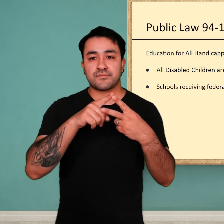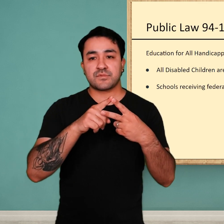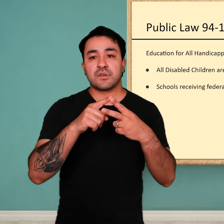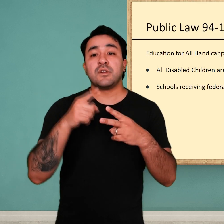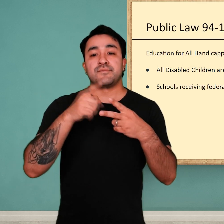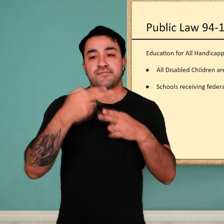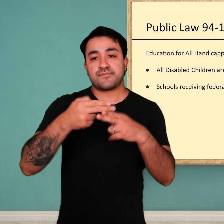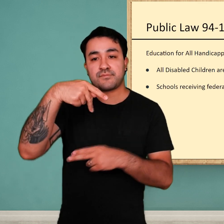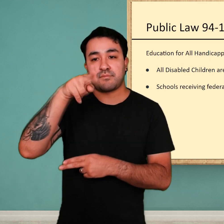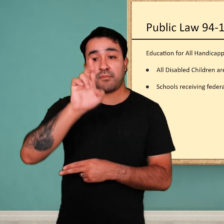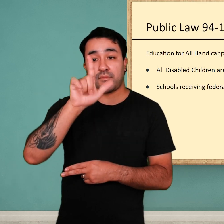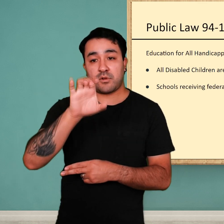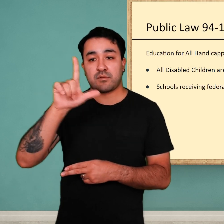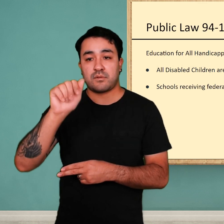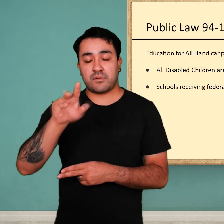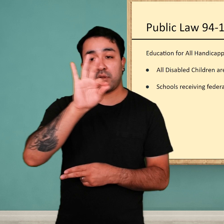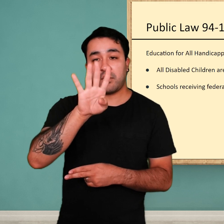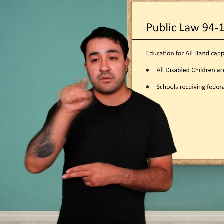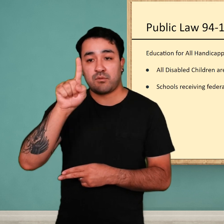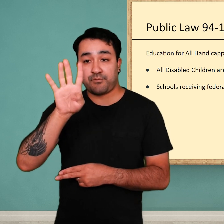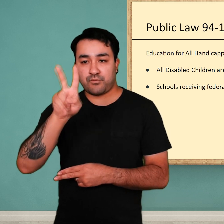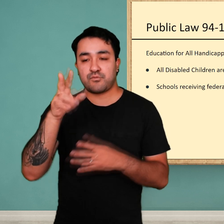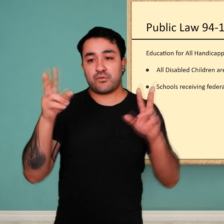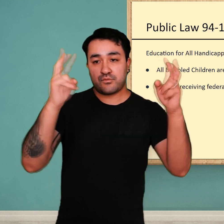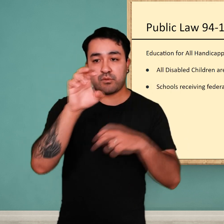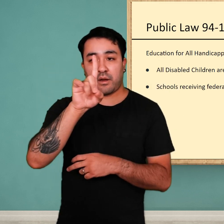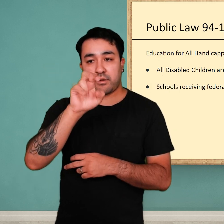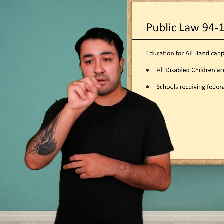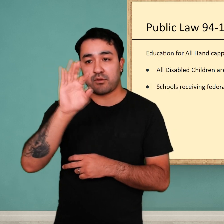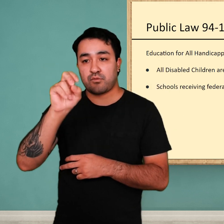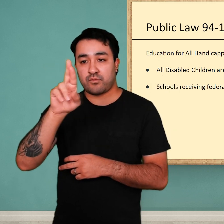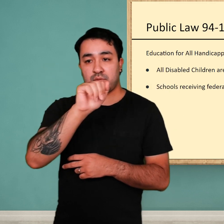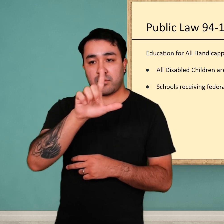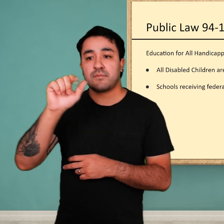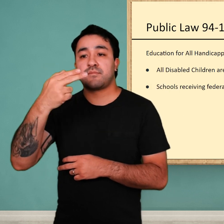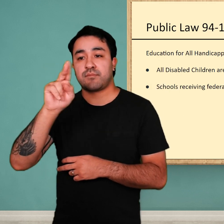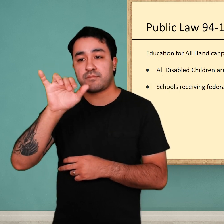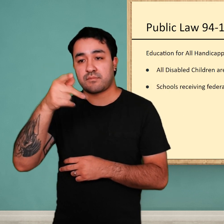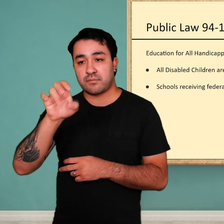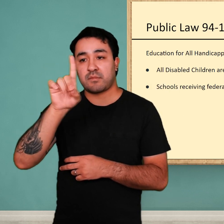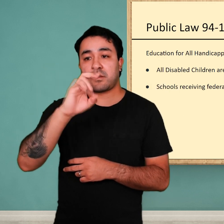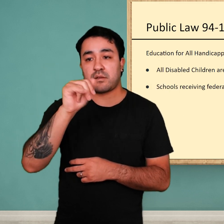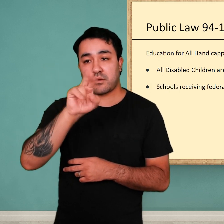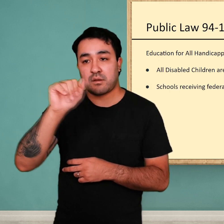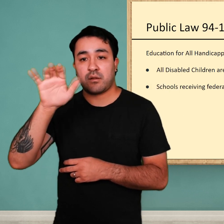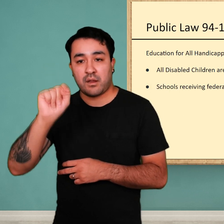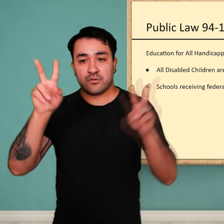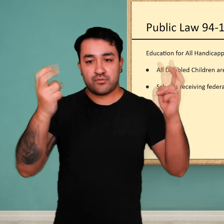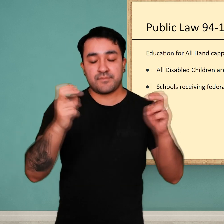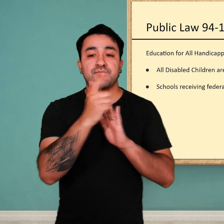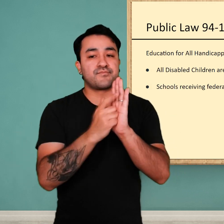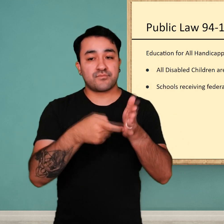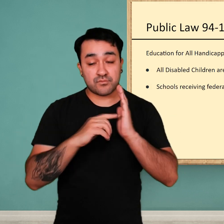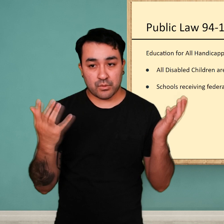The first law to discuss is Public Law 94 - 142 or the Education for All Handicapped Children Act.